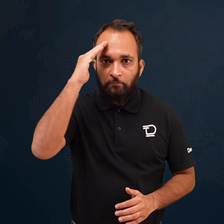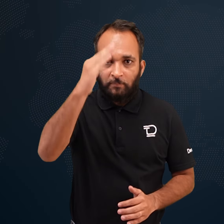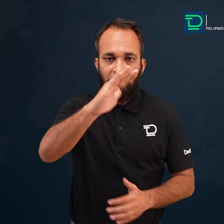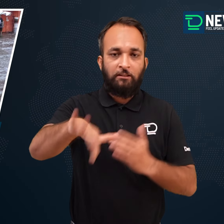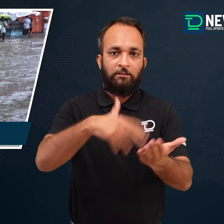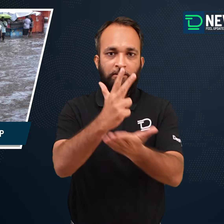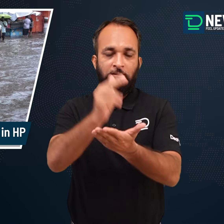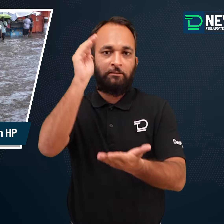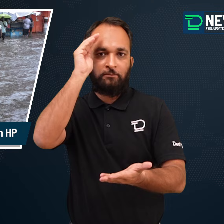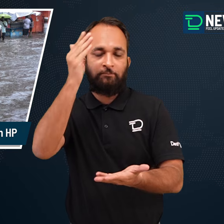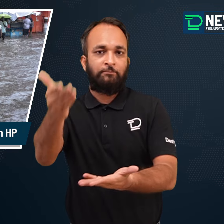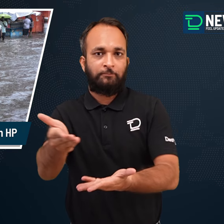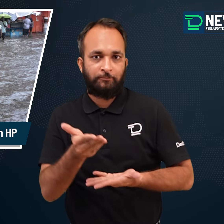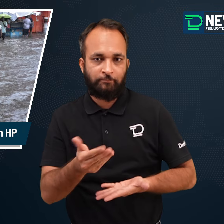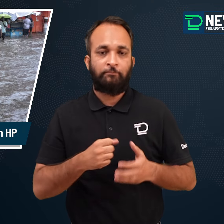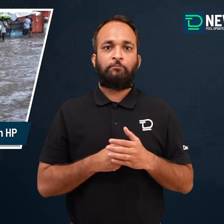Hi, welcome to Deaf Talks News.